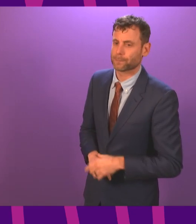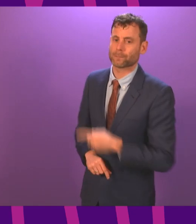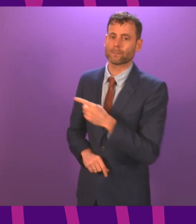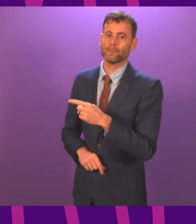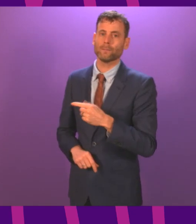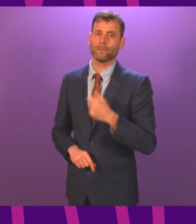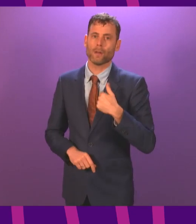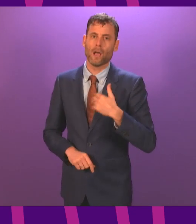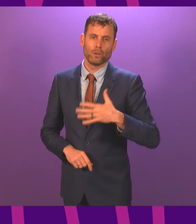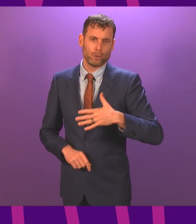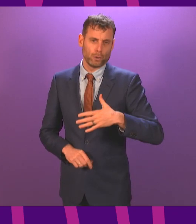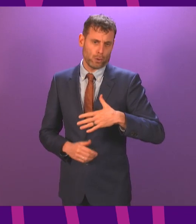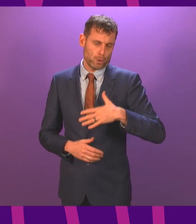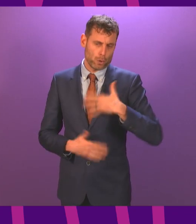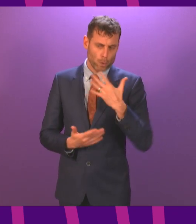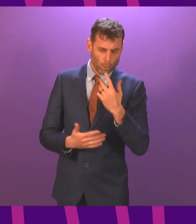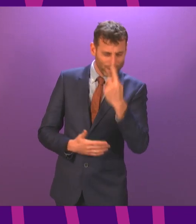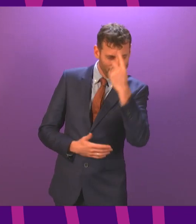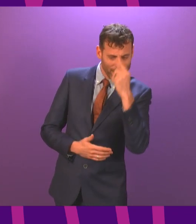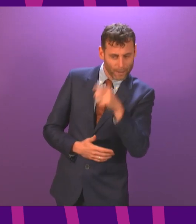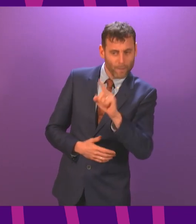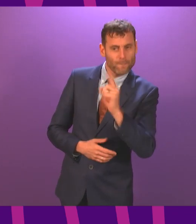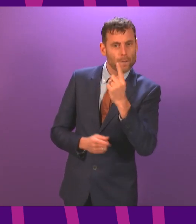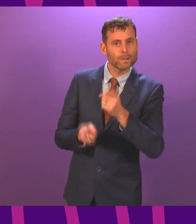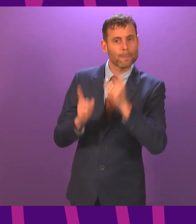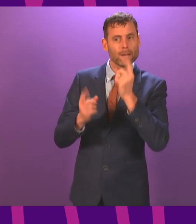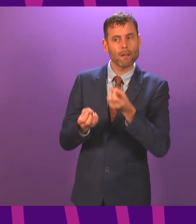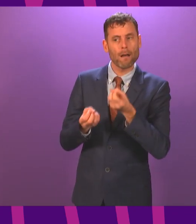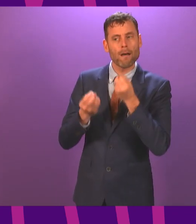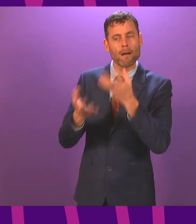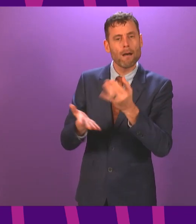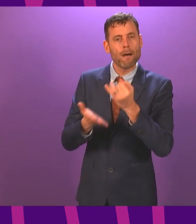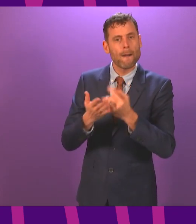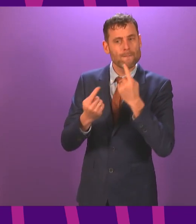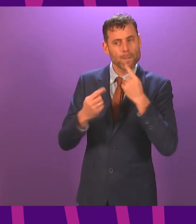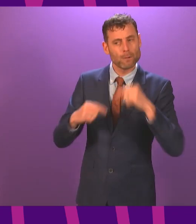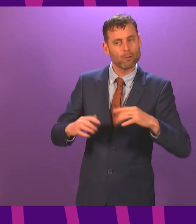would hate to think that the First Minister had inadvertently misled Parliament, but I